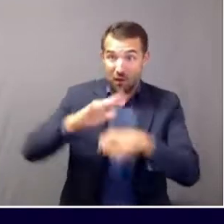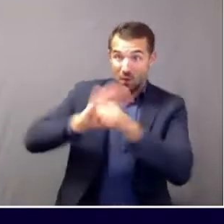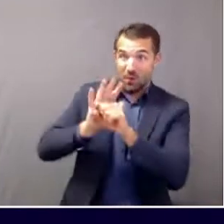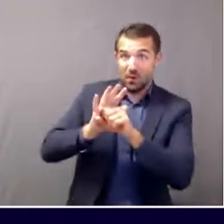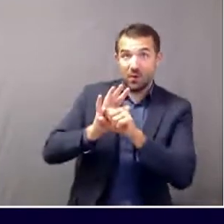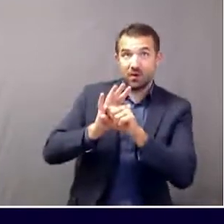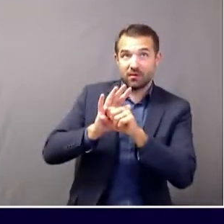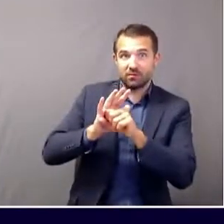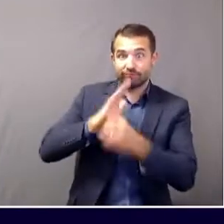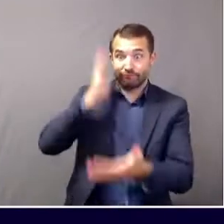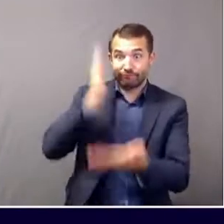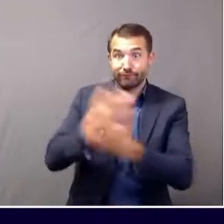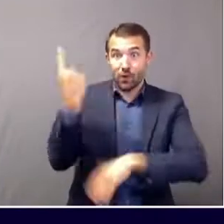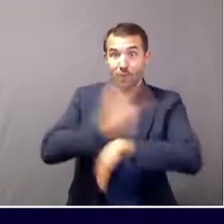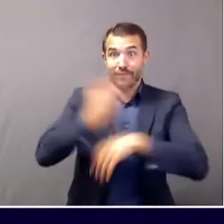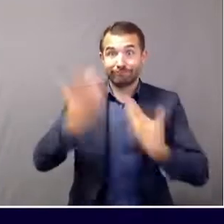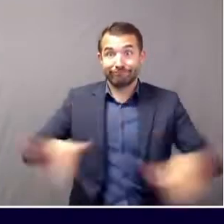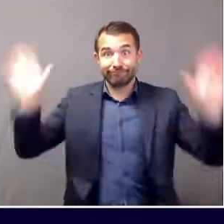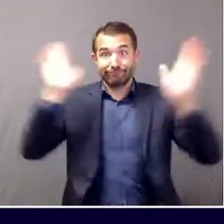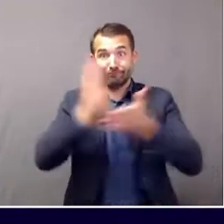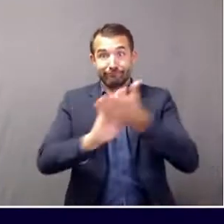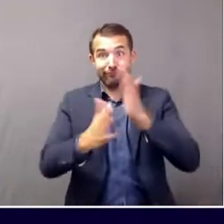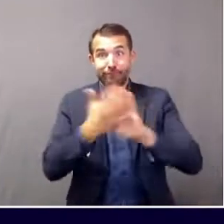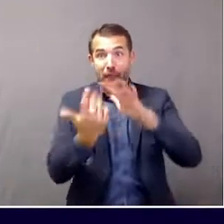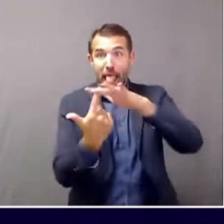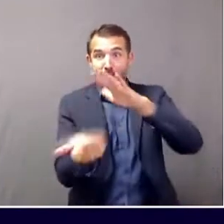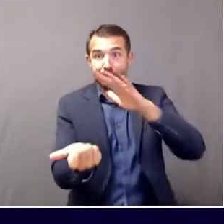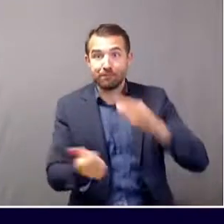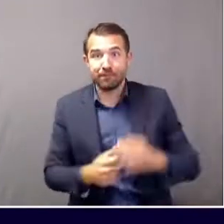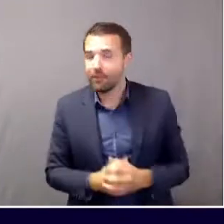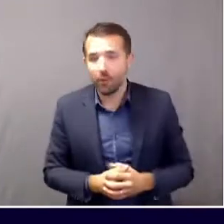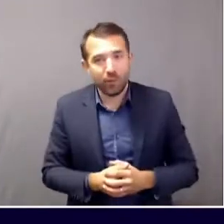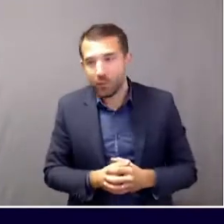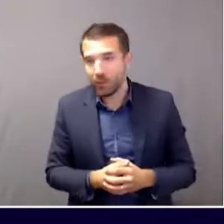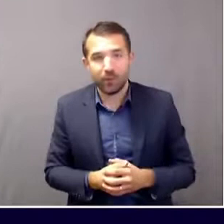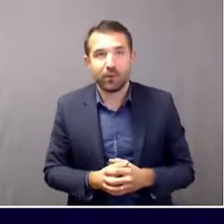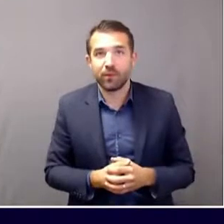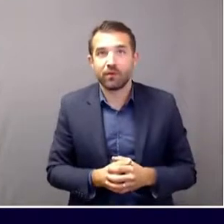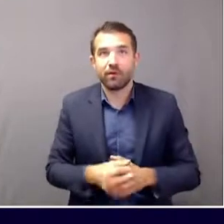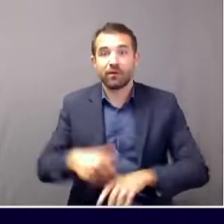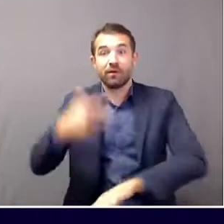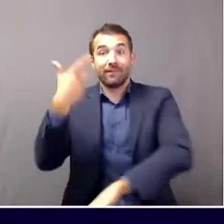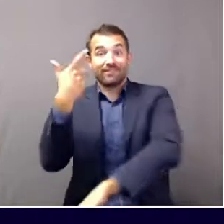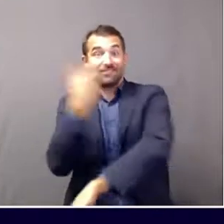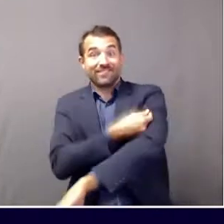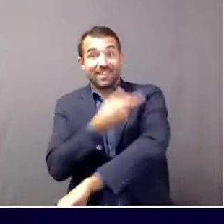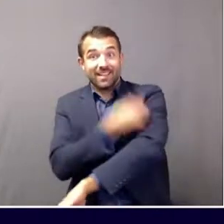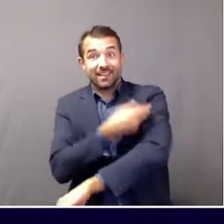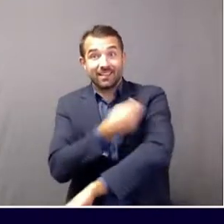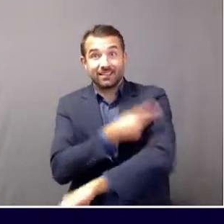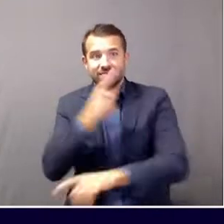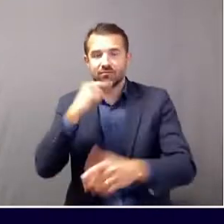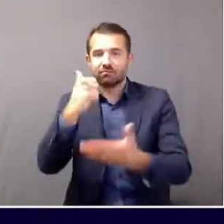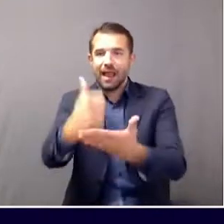although a vaccine or vaccines